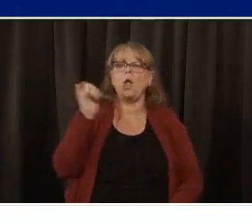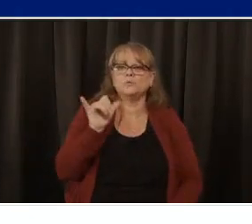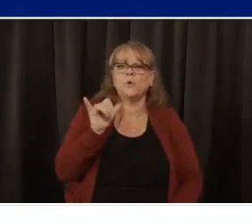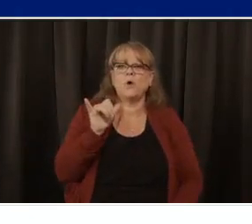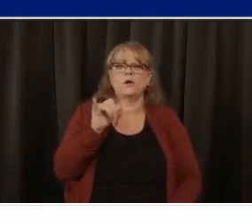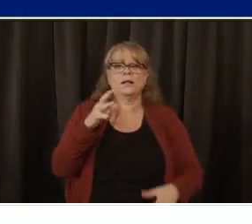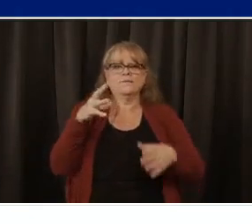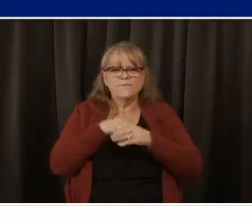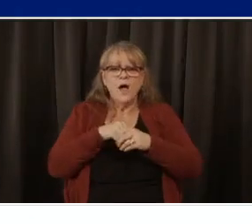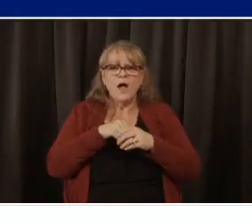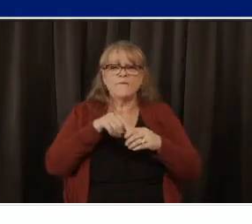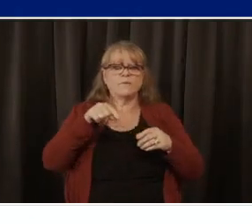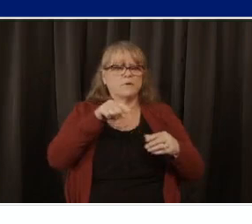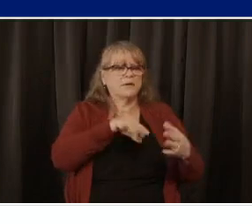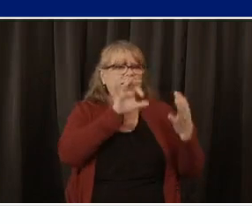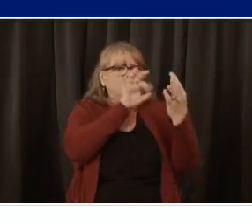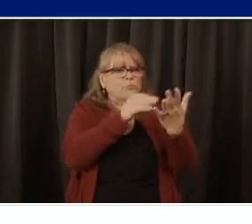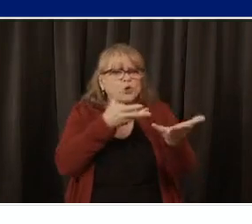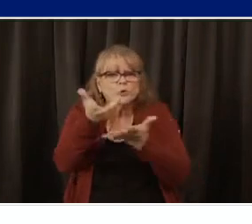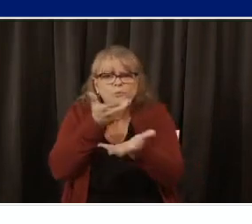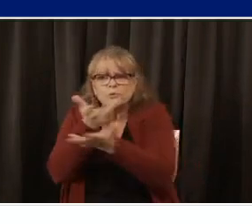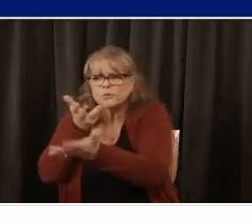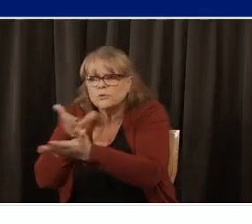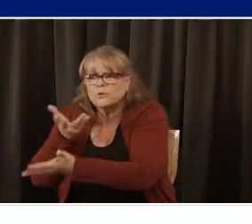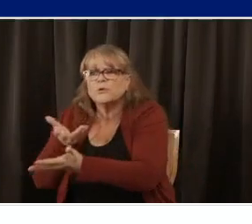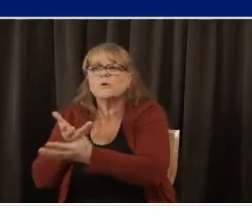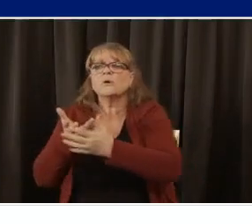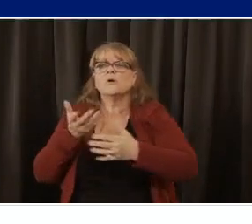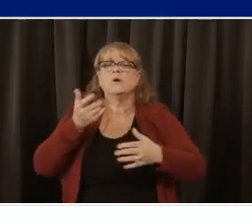Coloradans where they are spots like the one you're about to see can be viewed everywhere